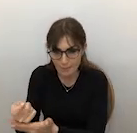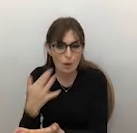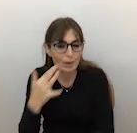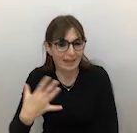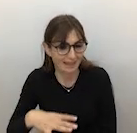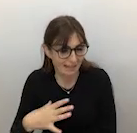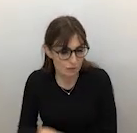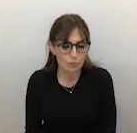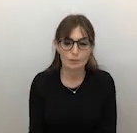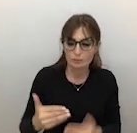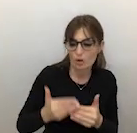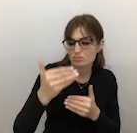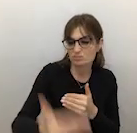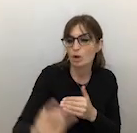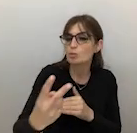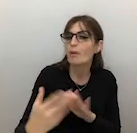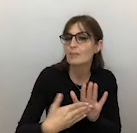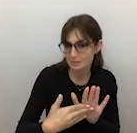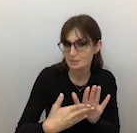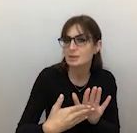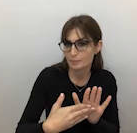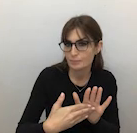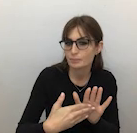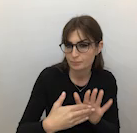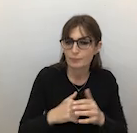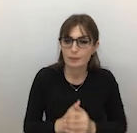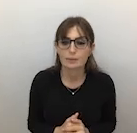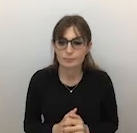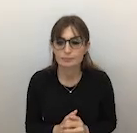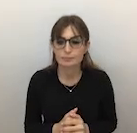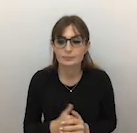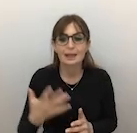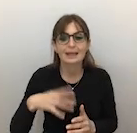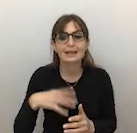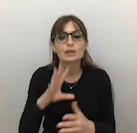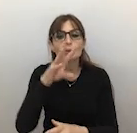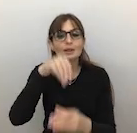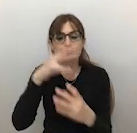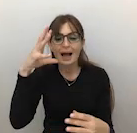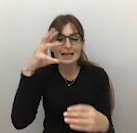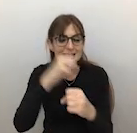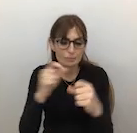as and when they fall due over the next 12 months. If the cashflow forecast includes assumptions about receipts